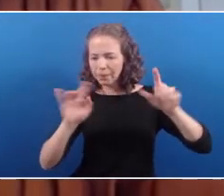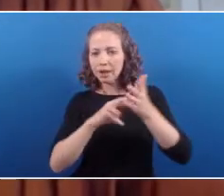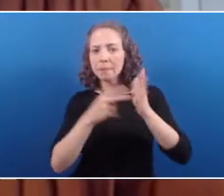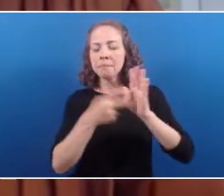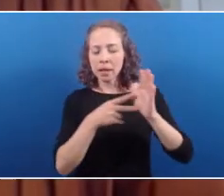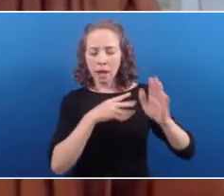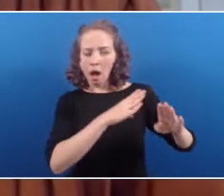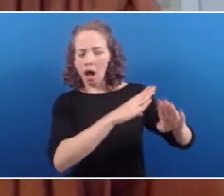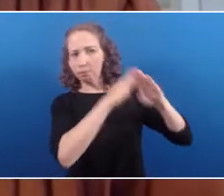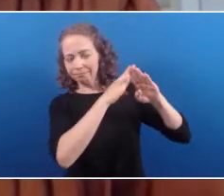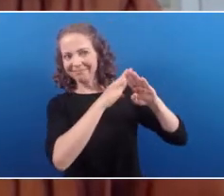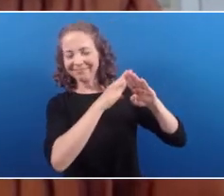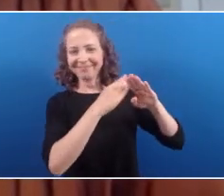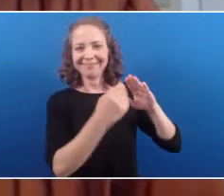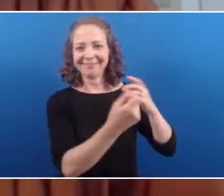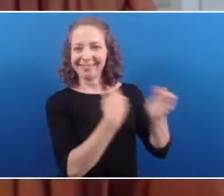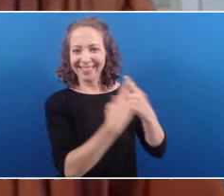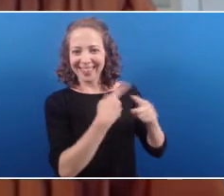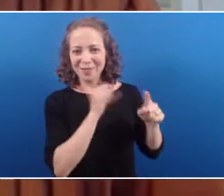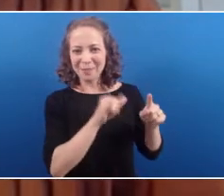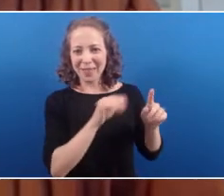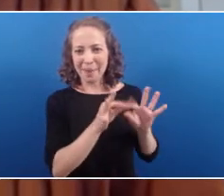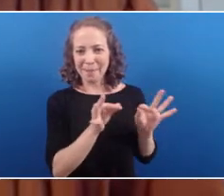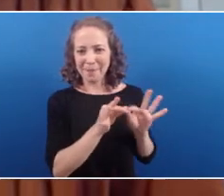So, yeah, mute all channels that you are really not active in.